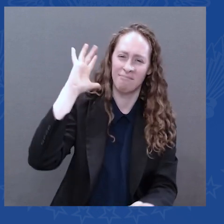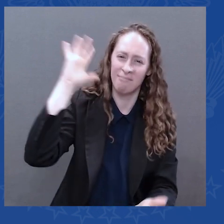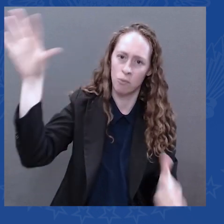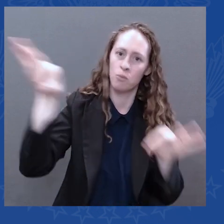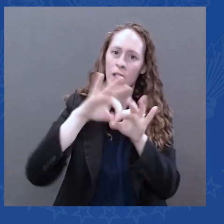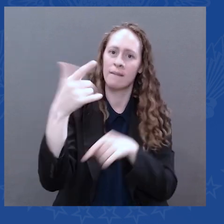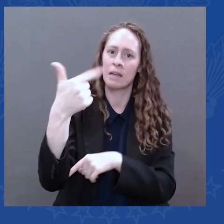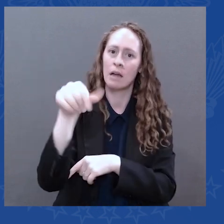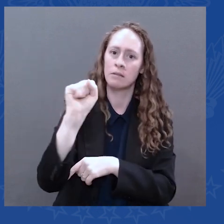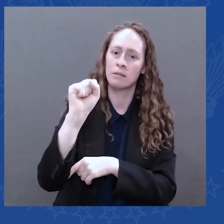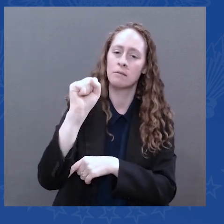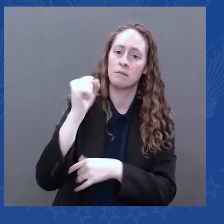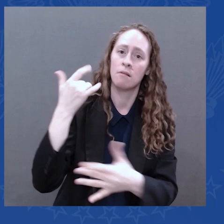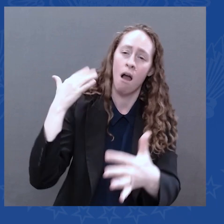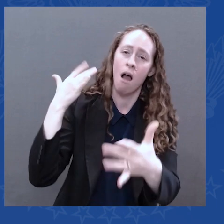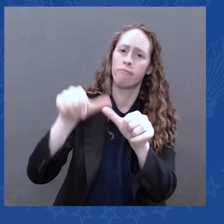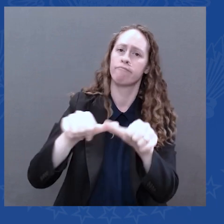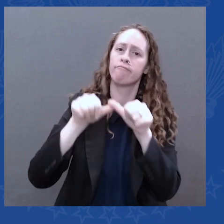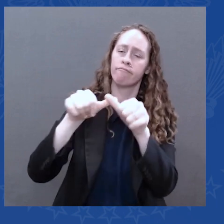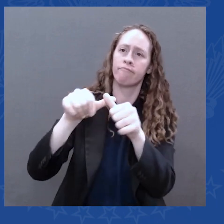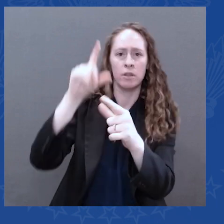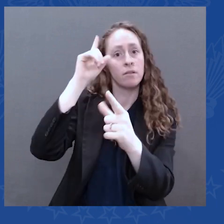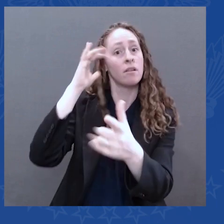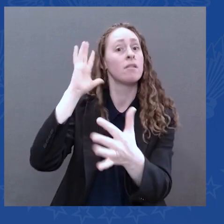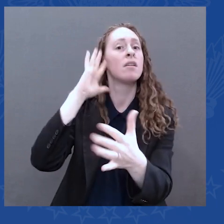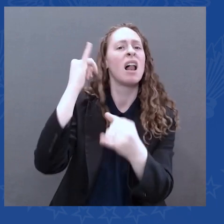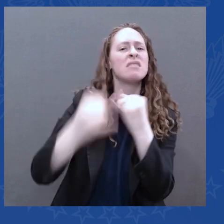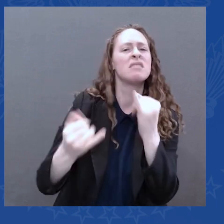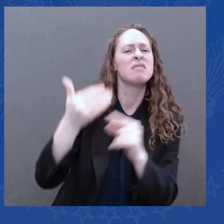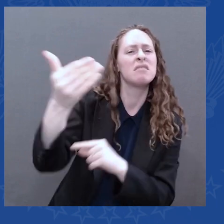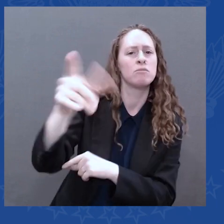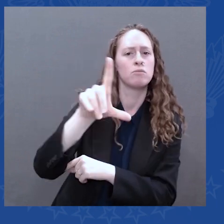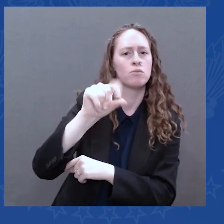And if we look at that, this amount, 50 bcm per year,